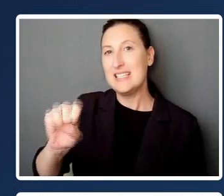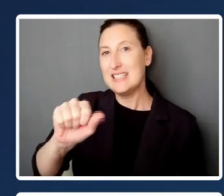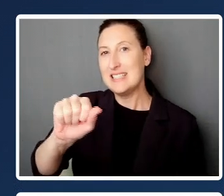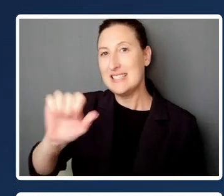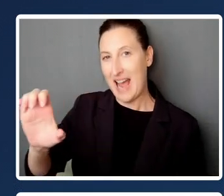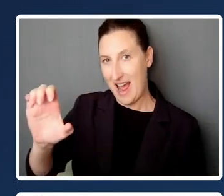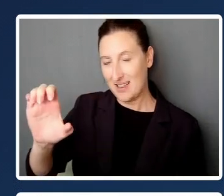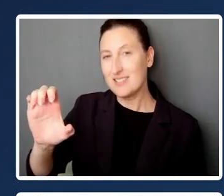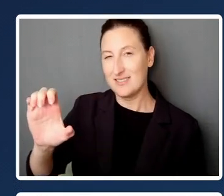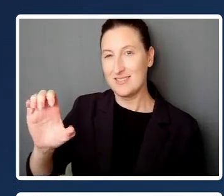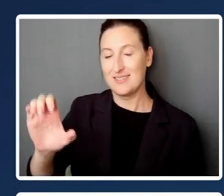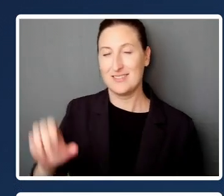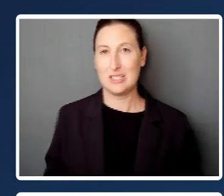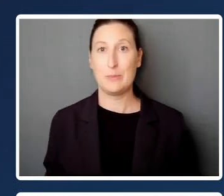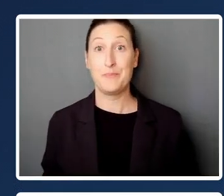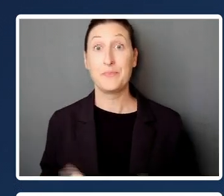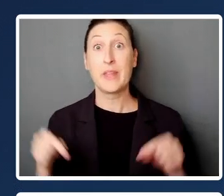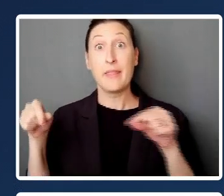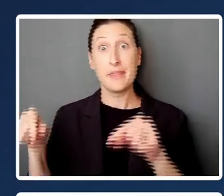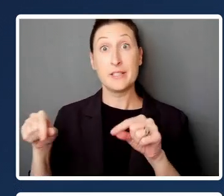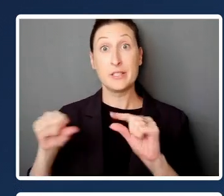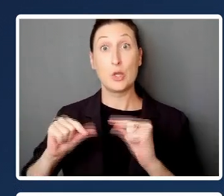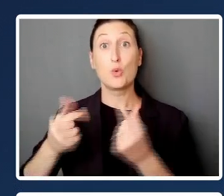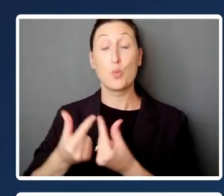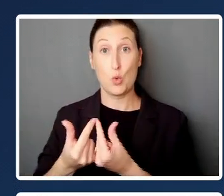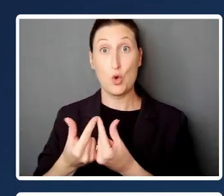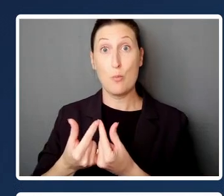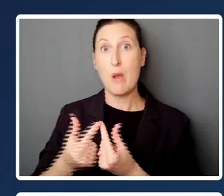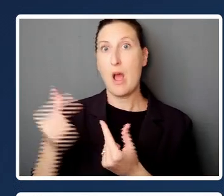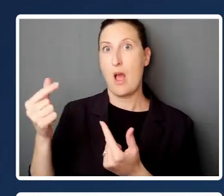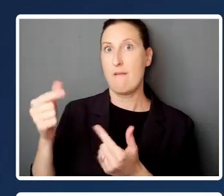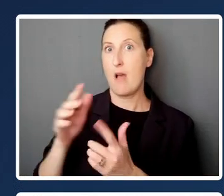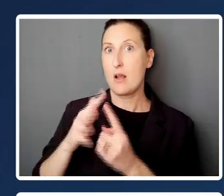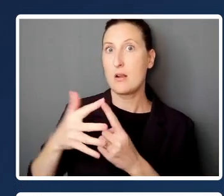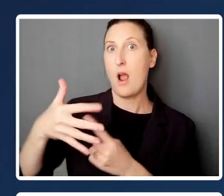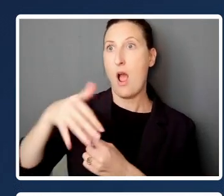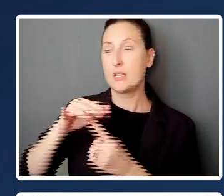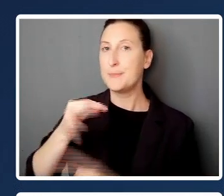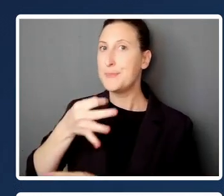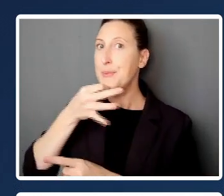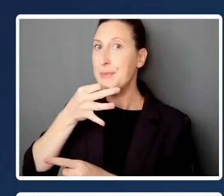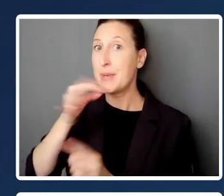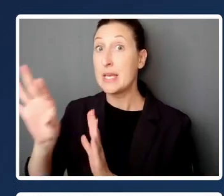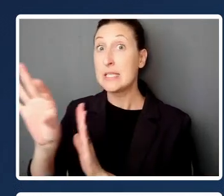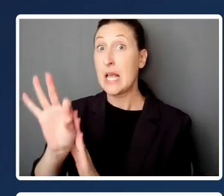So, this is a group of content experts selected by the United States Postal Service,